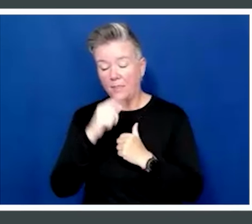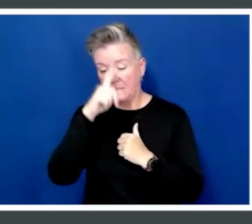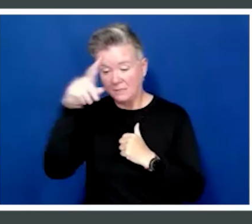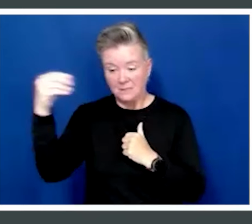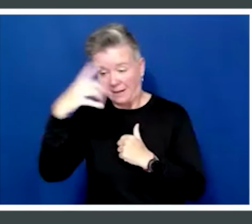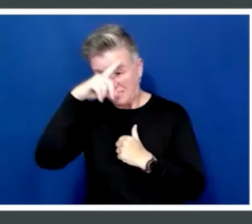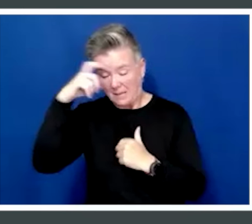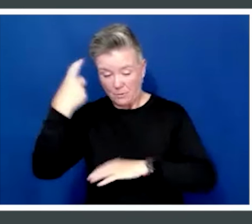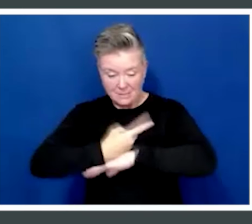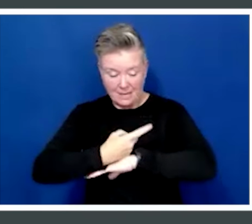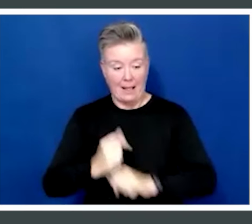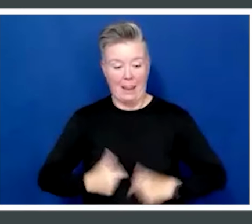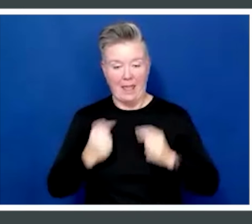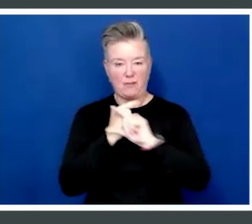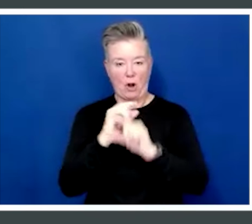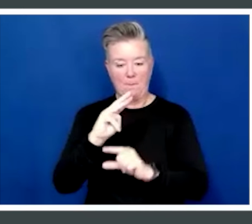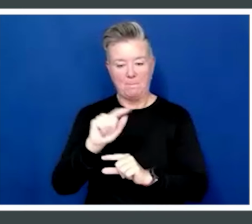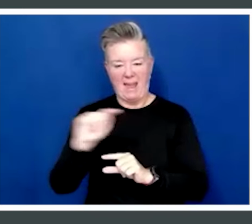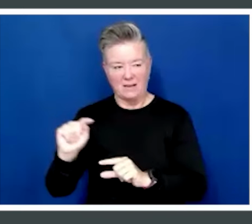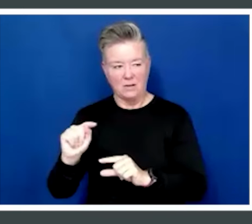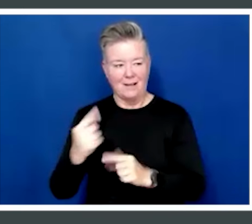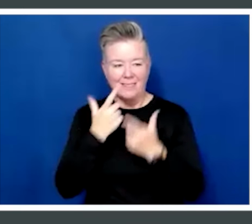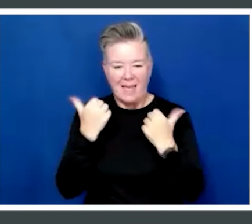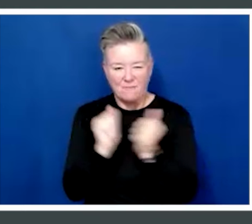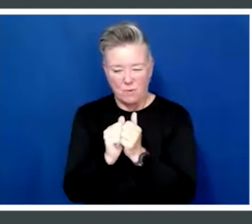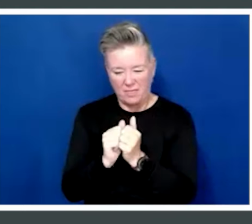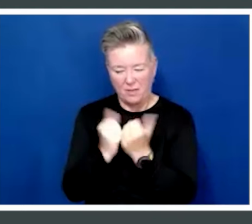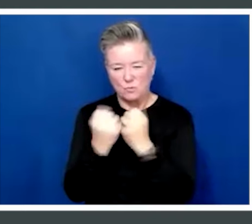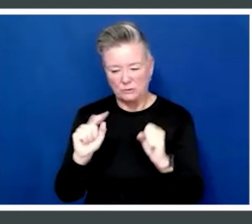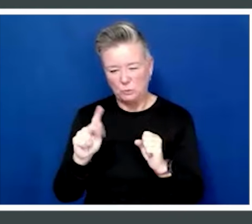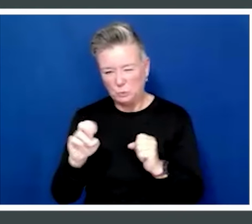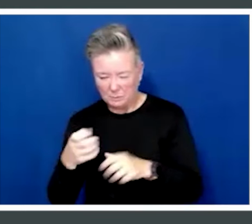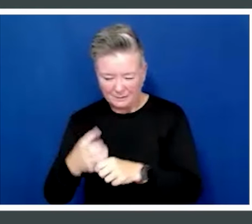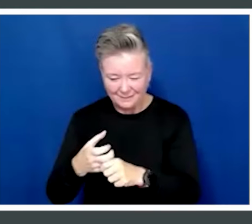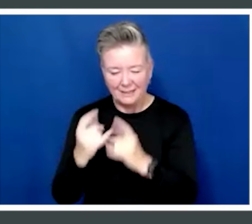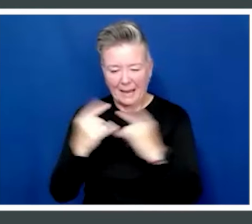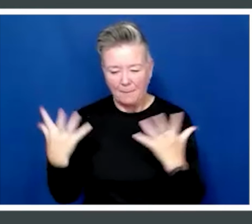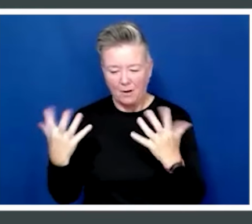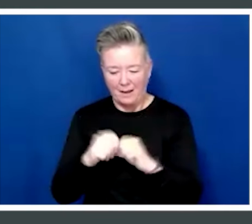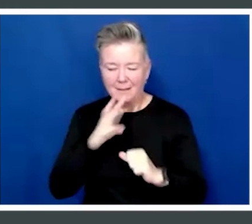Lifeguard Matt laughs while holding a rescue tube. A camper splashes in the lake.